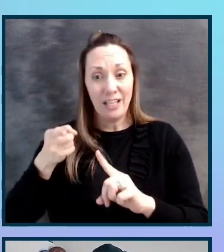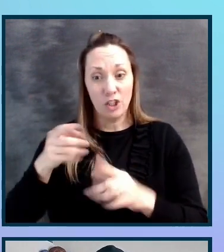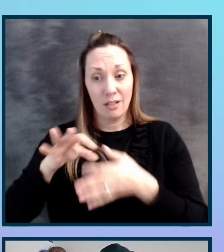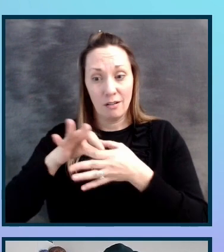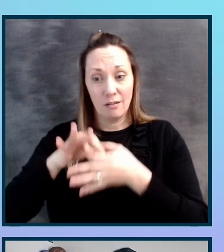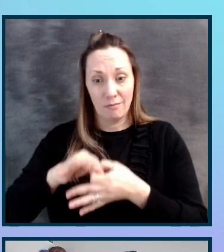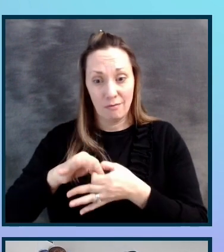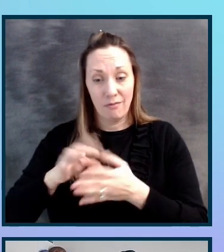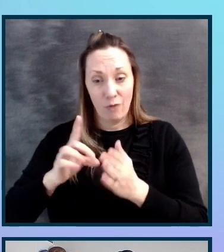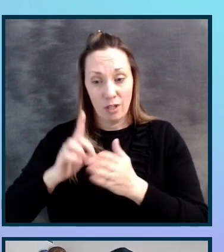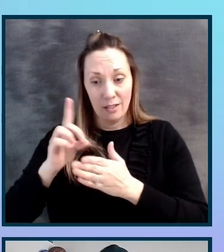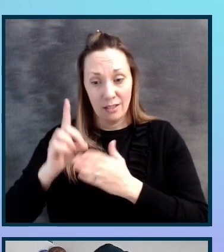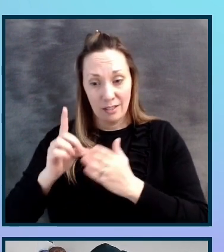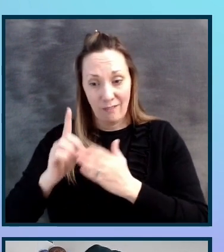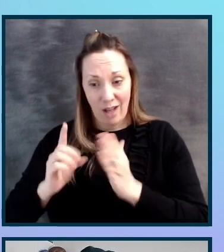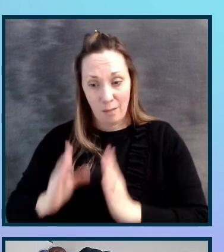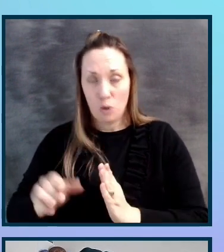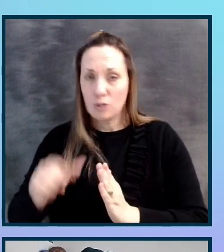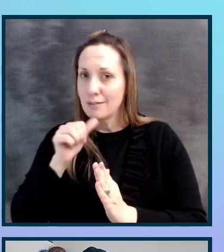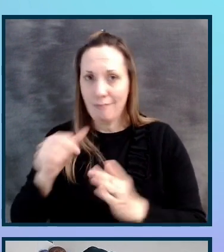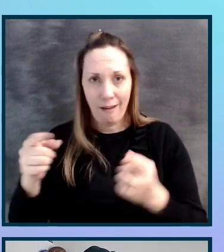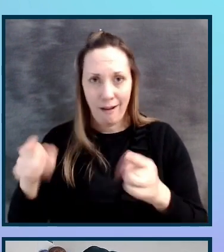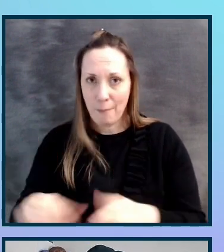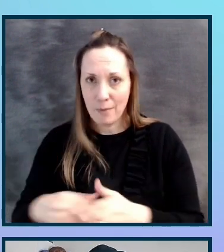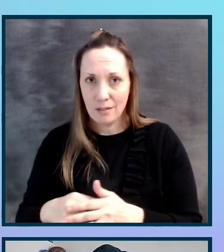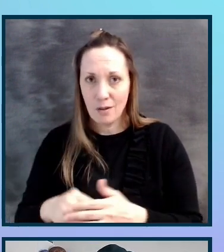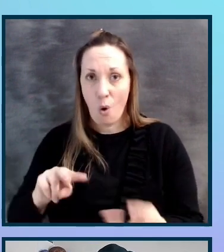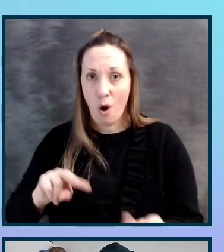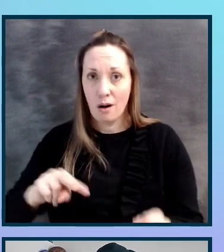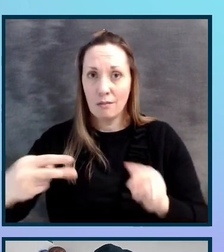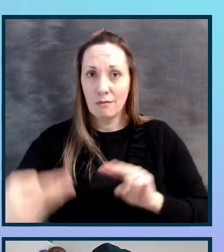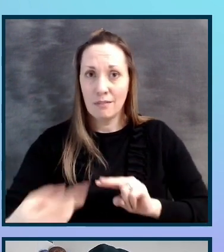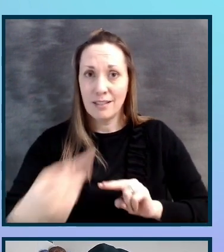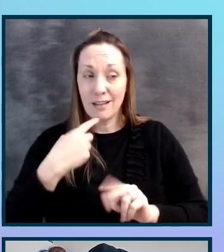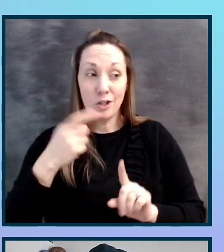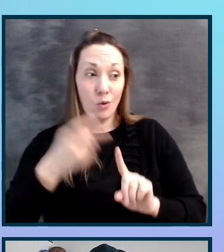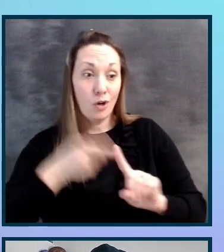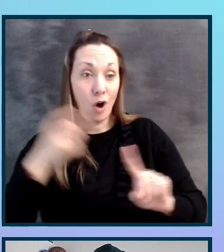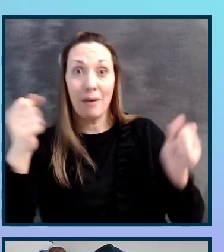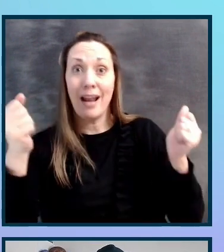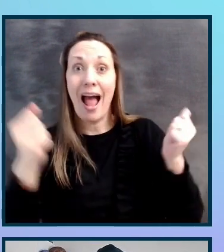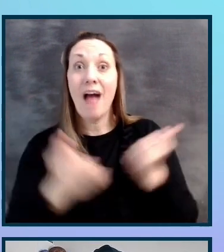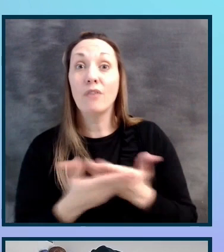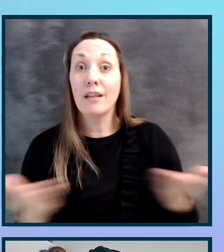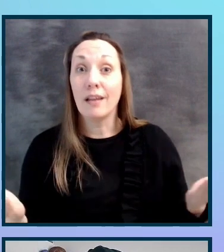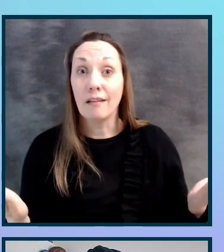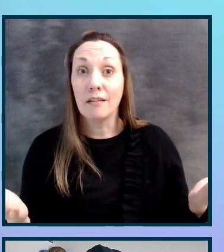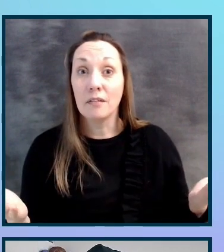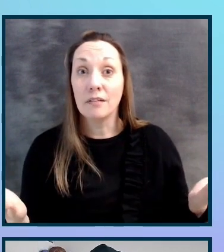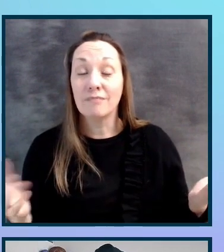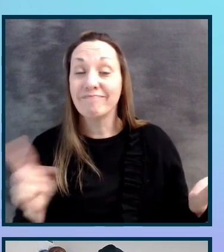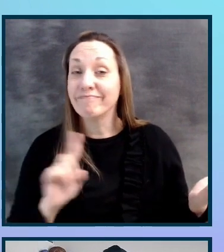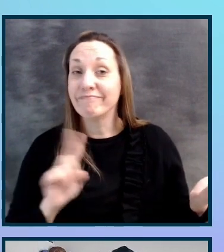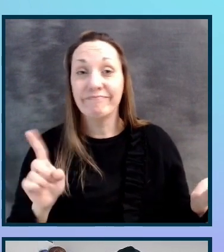or flip it and say that there is, you could automate everything, right? No-no, right?